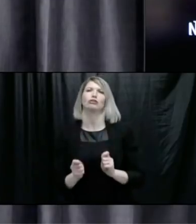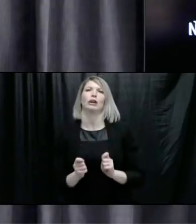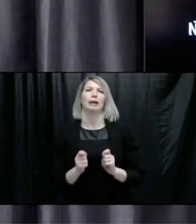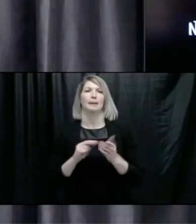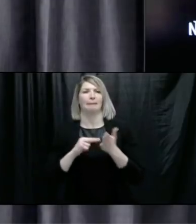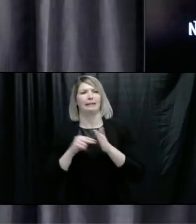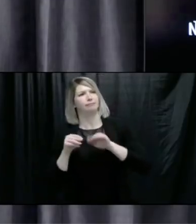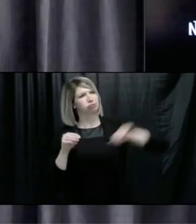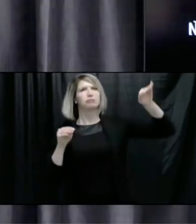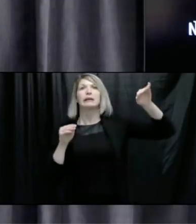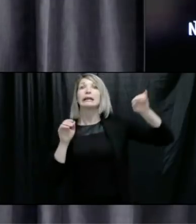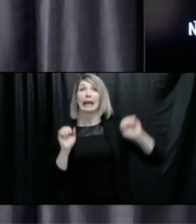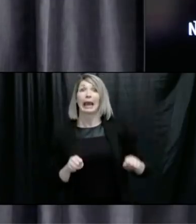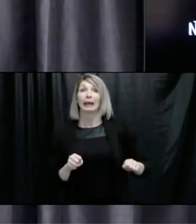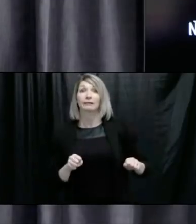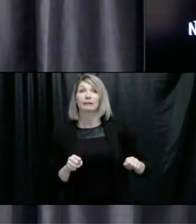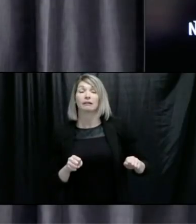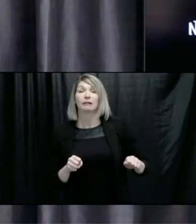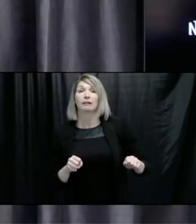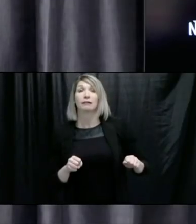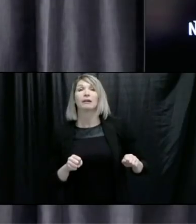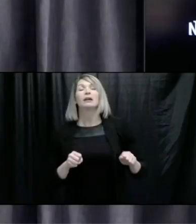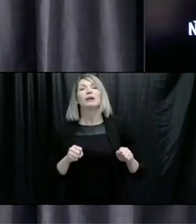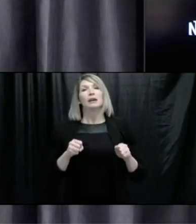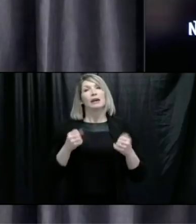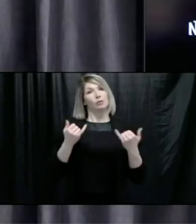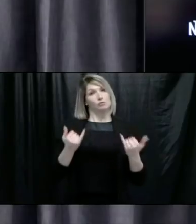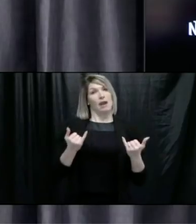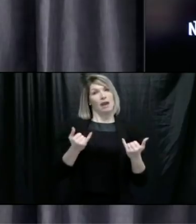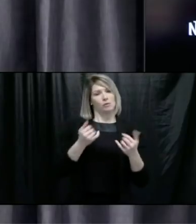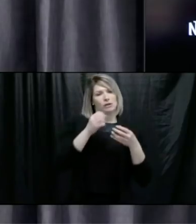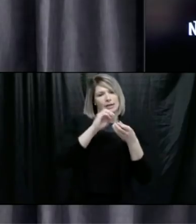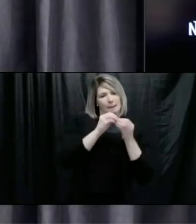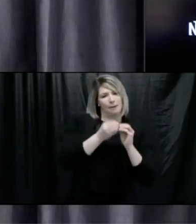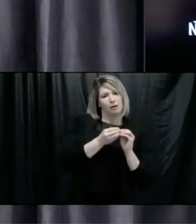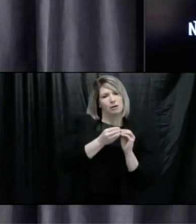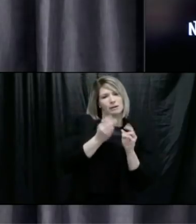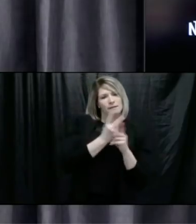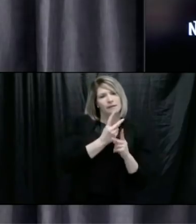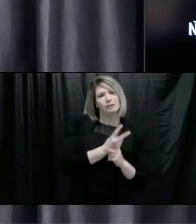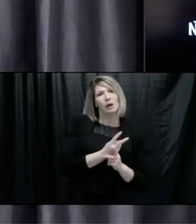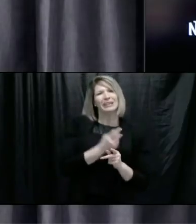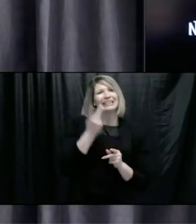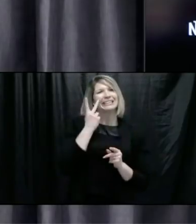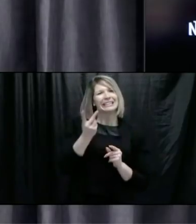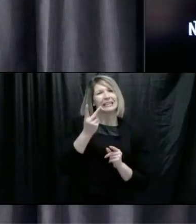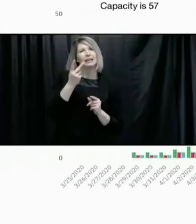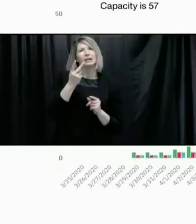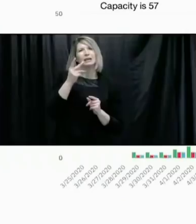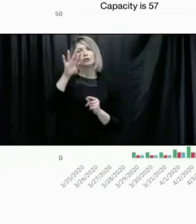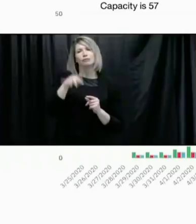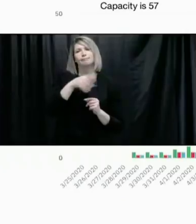AT THE PRESENT TIME, IF YOU LOCK